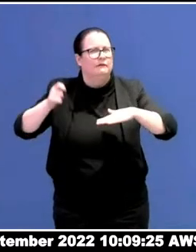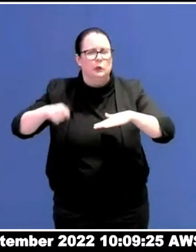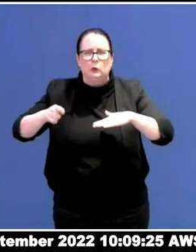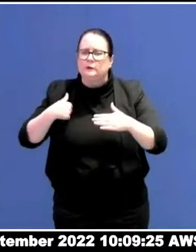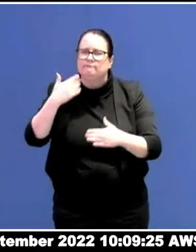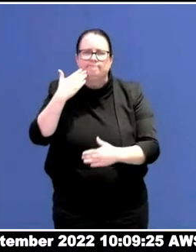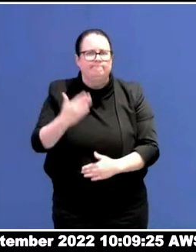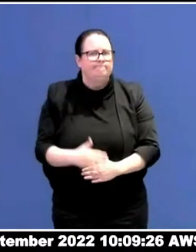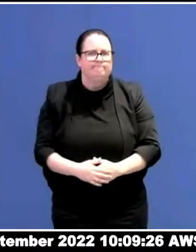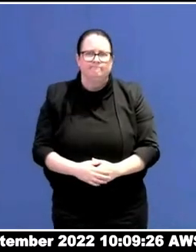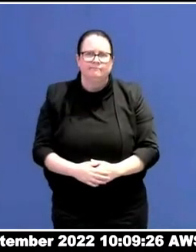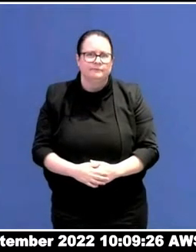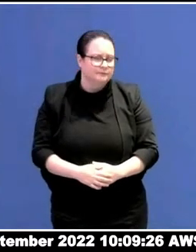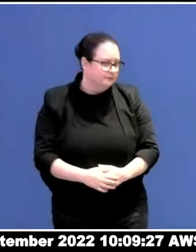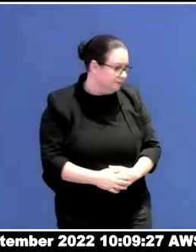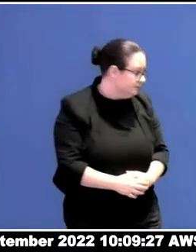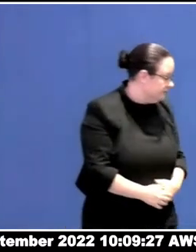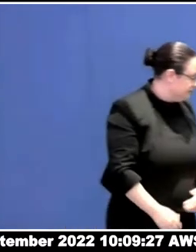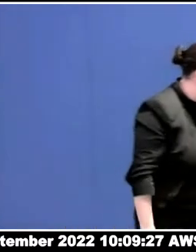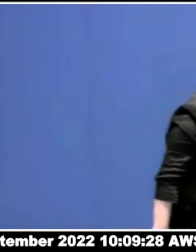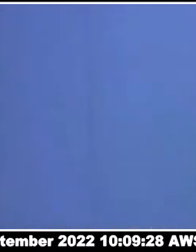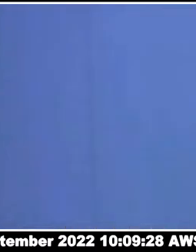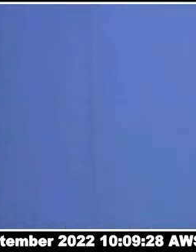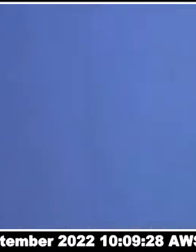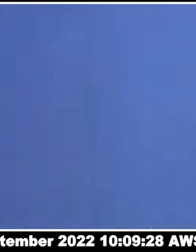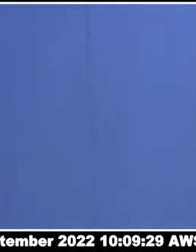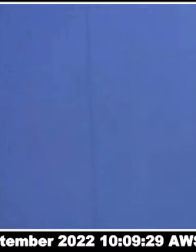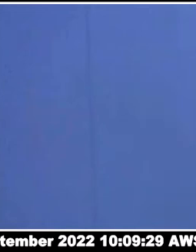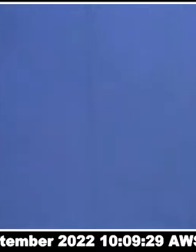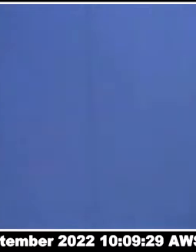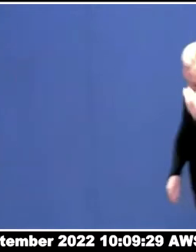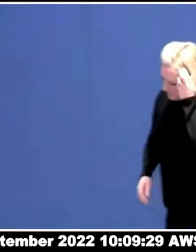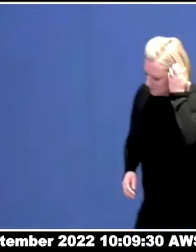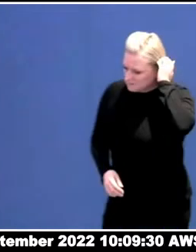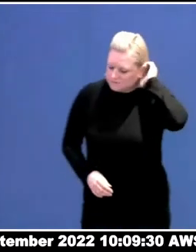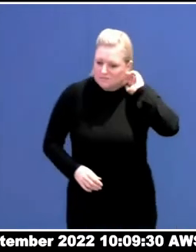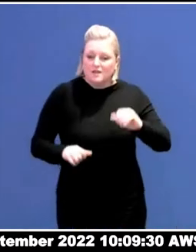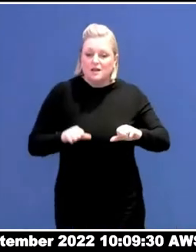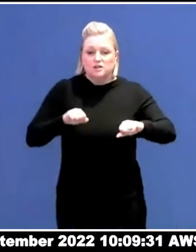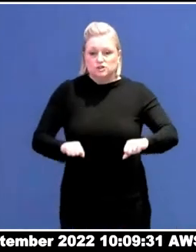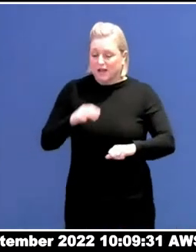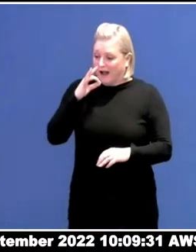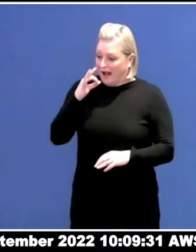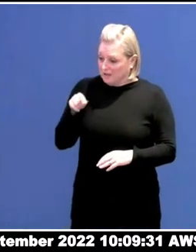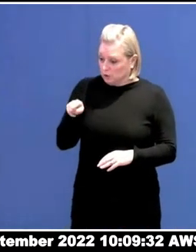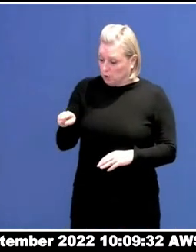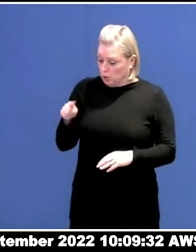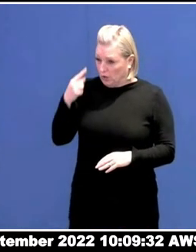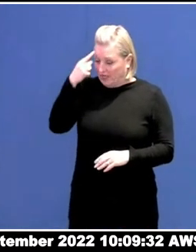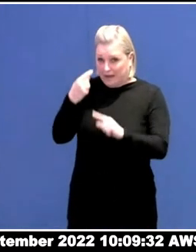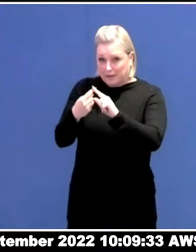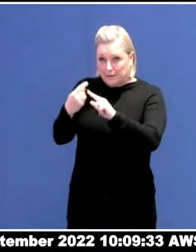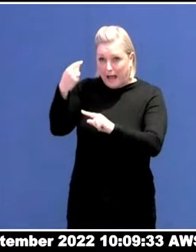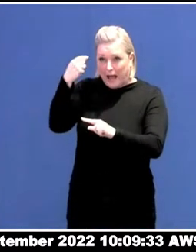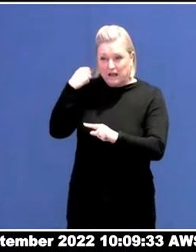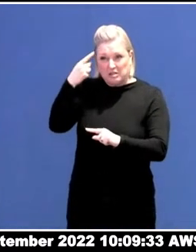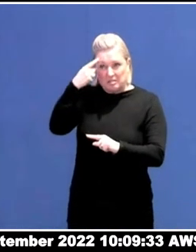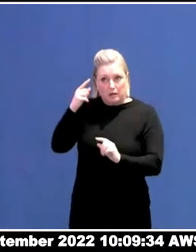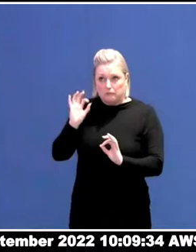So as far as you remember, there was no particular provision made for him in any